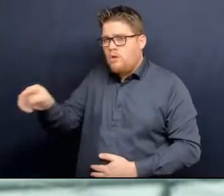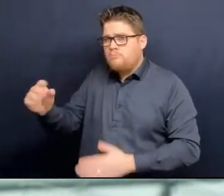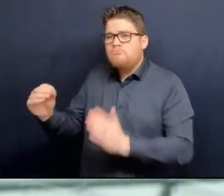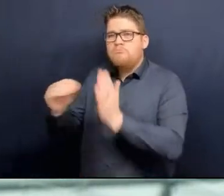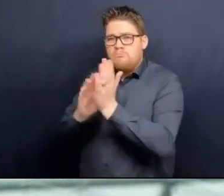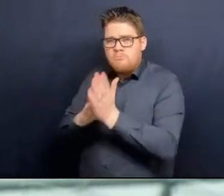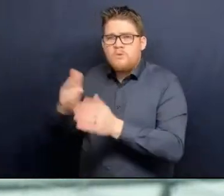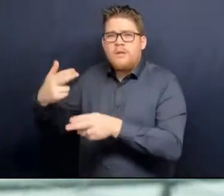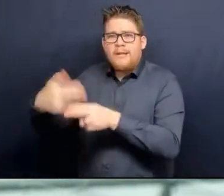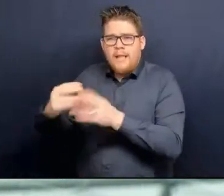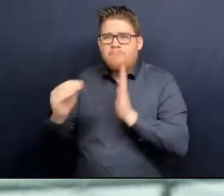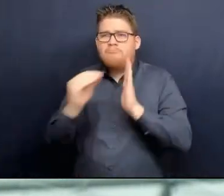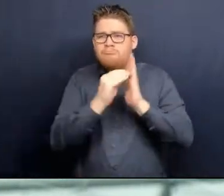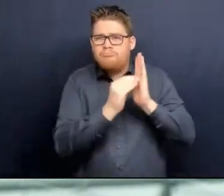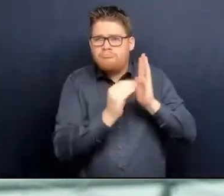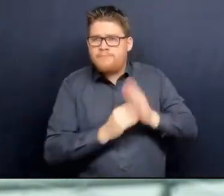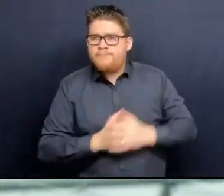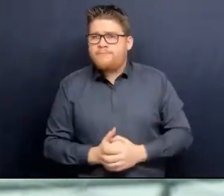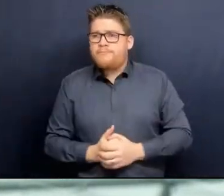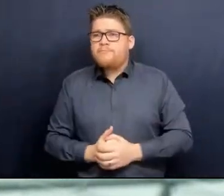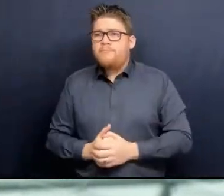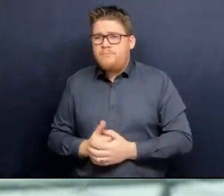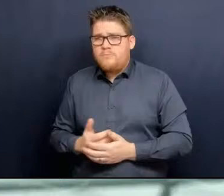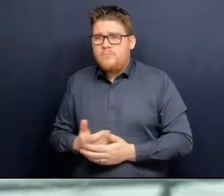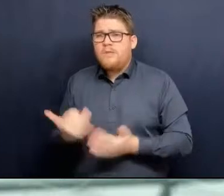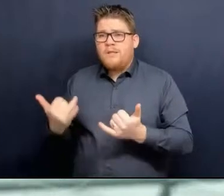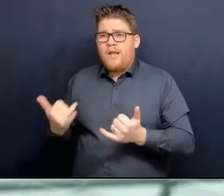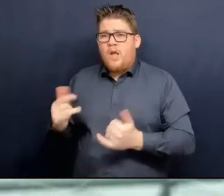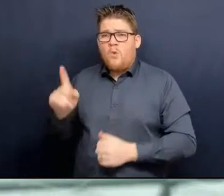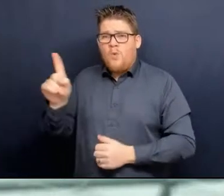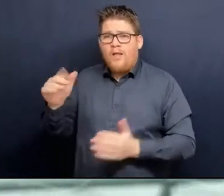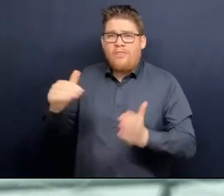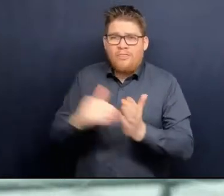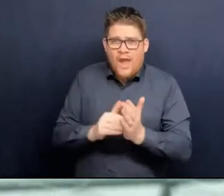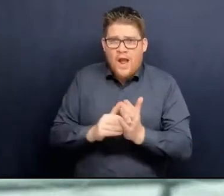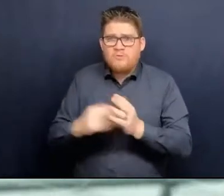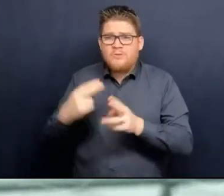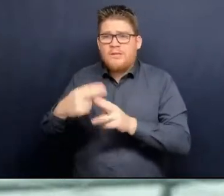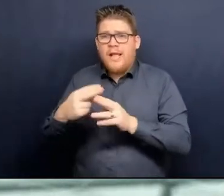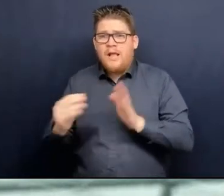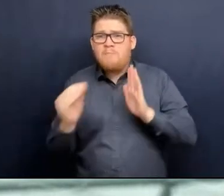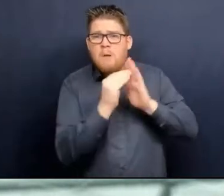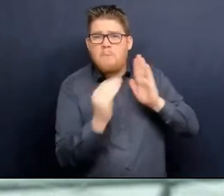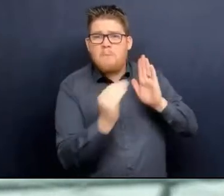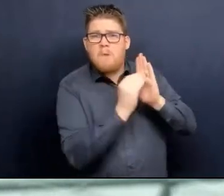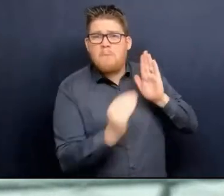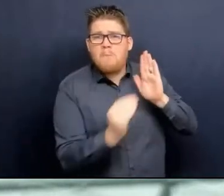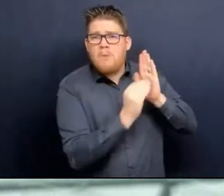yourself on the list. And I know we have close to 1000 people, at least already on that list and